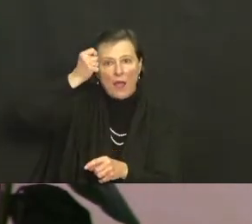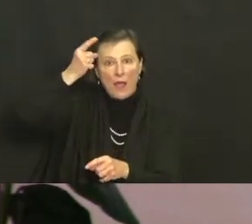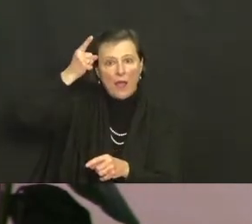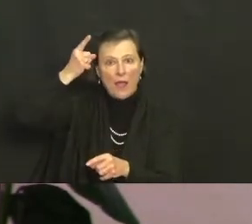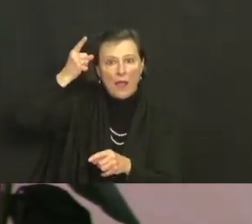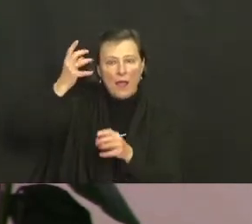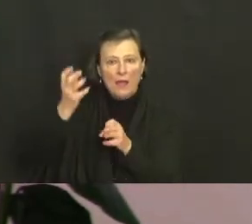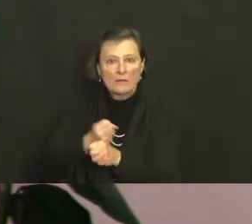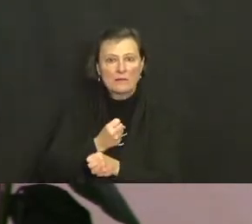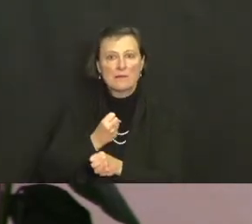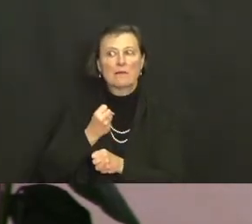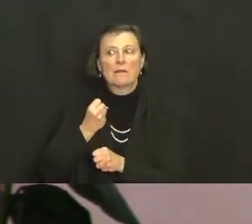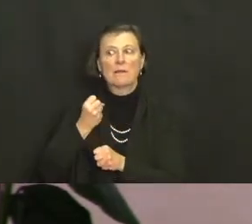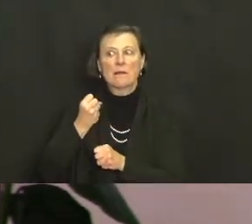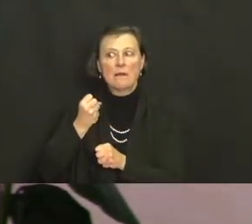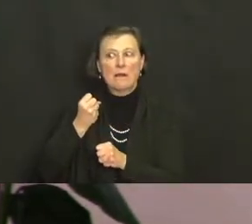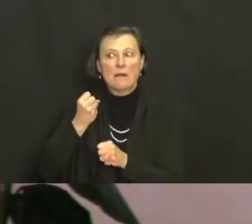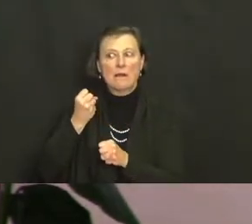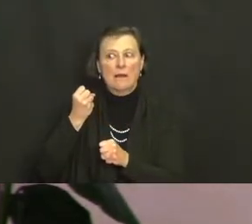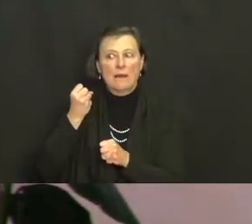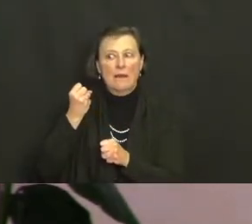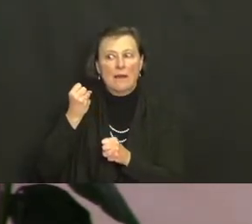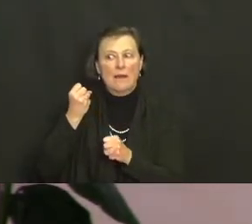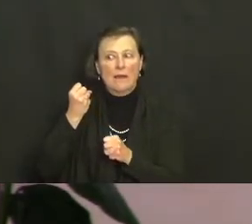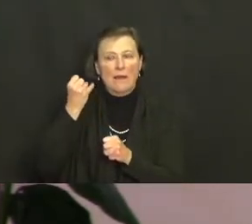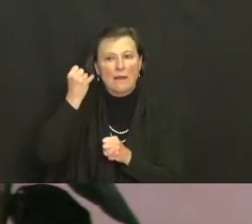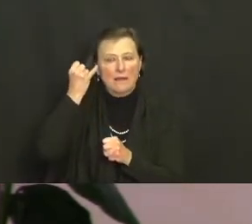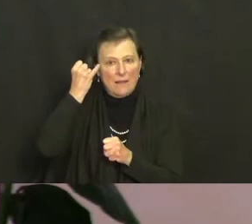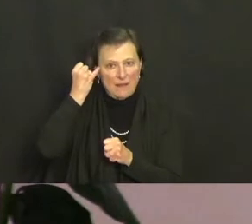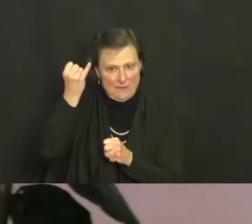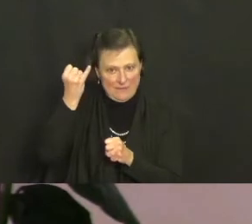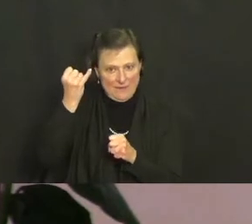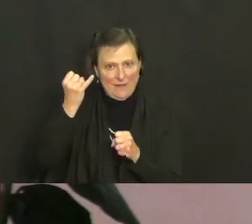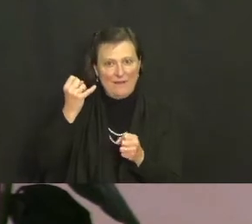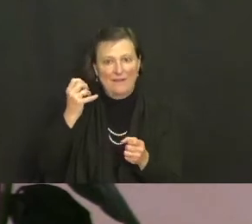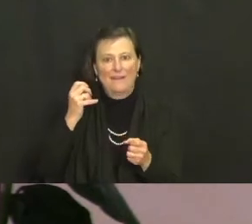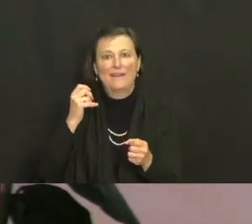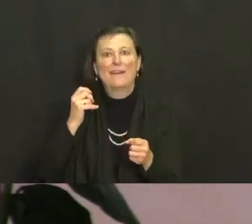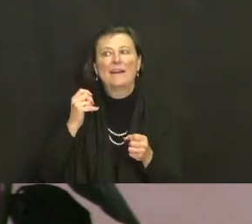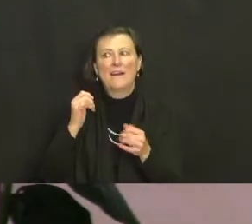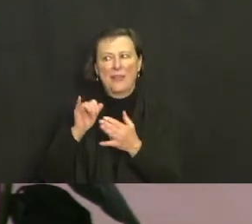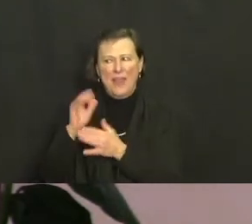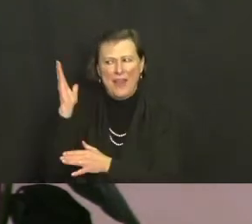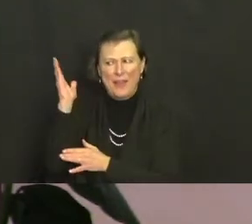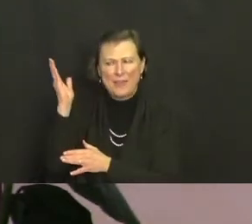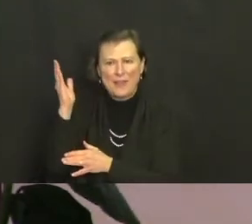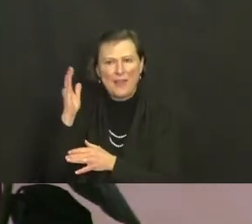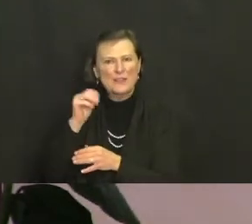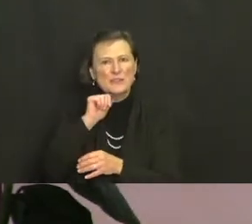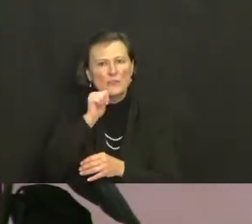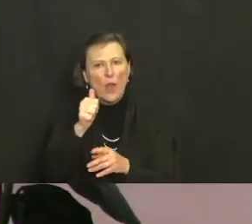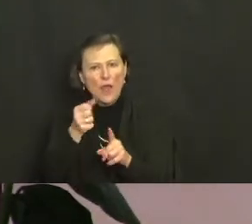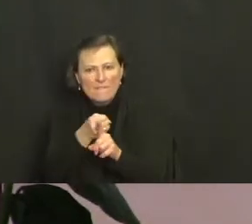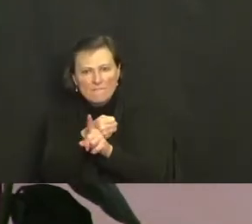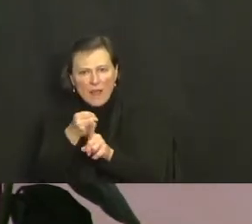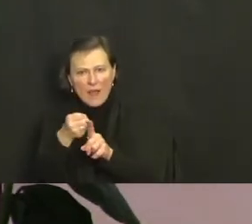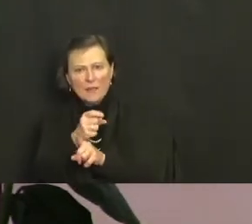He was transfixed by this lecture and the notion that non-violent, truth force - that